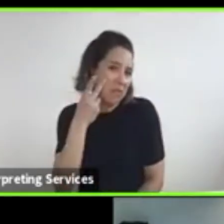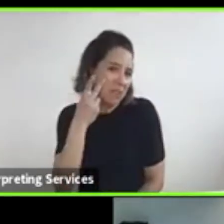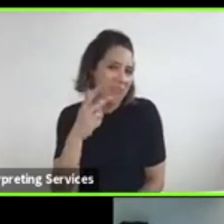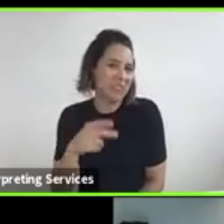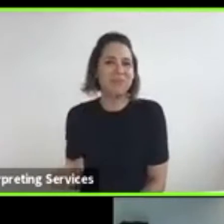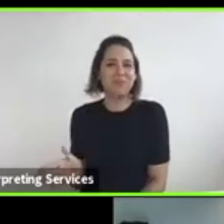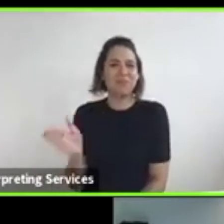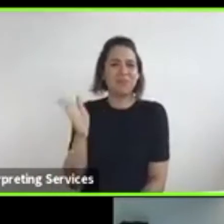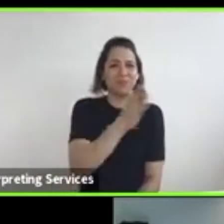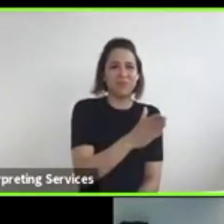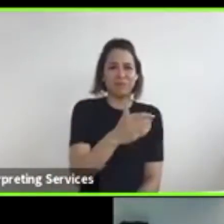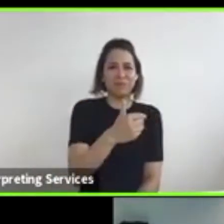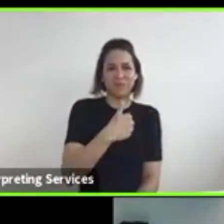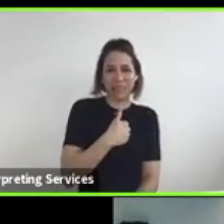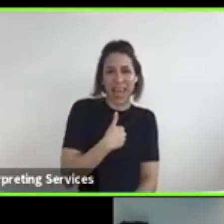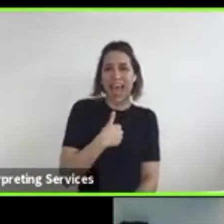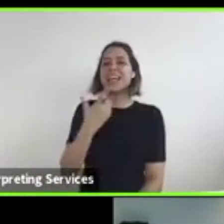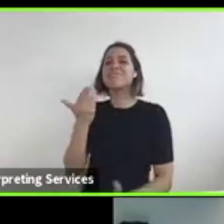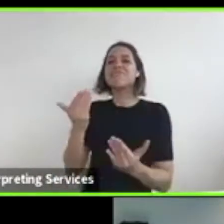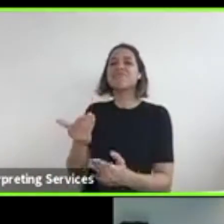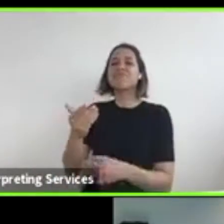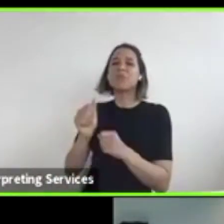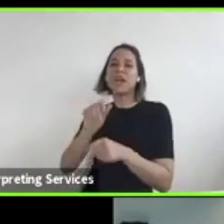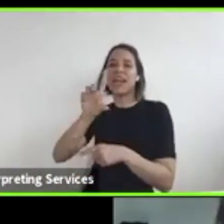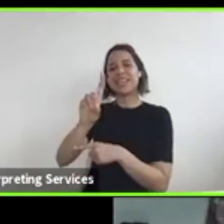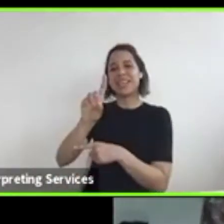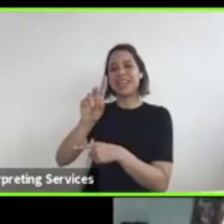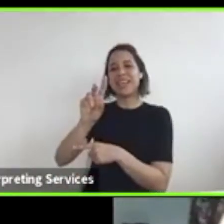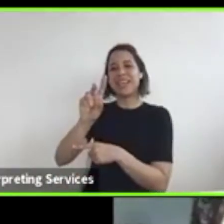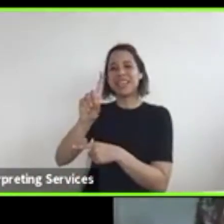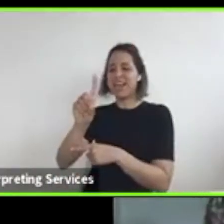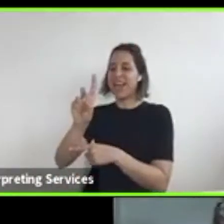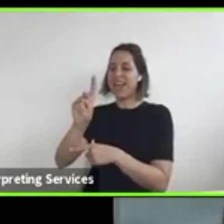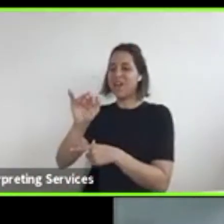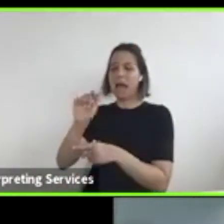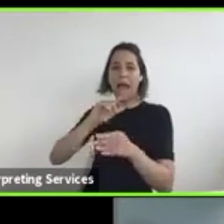(EMILY): I DID THE DIY, VERSION OF THAT I JUST MOVED MY DESK, SO THAT I HAVE THE SHELF AND NOT THE MESSY KITCHEN.